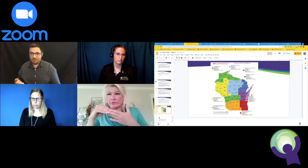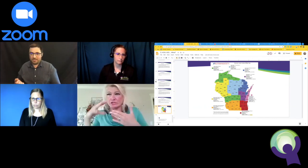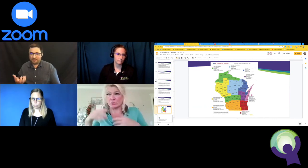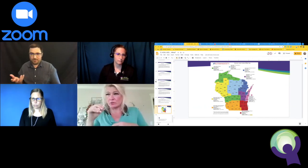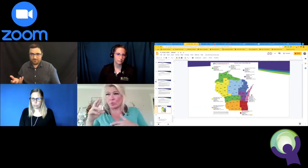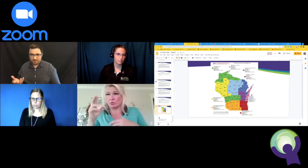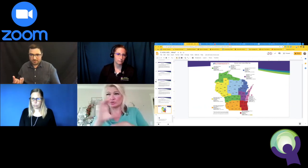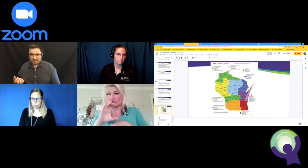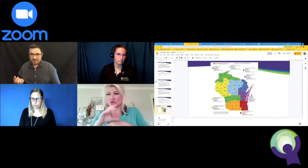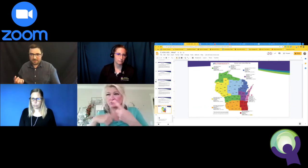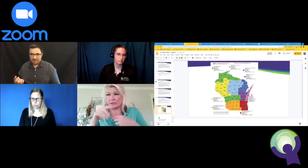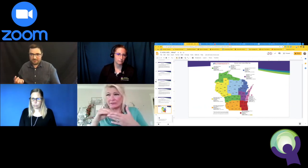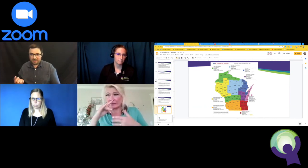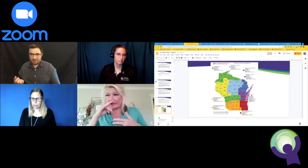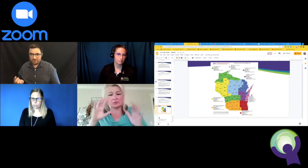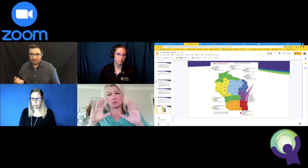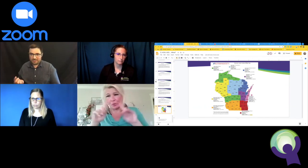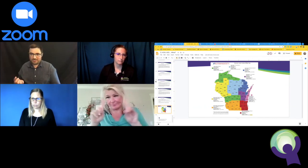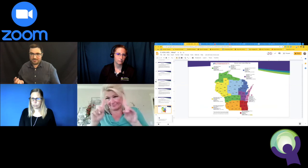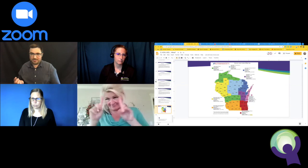so different reinforcements that are that could be in place.